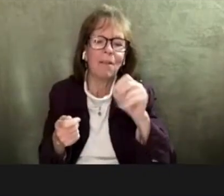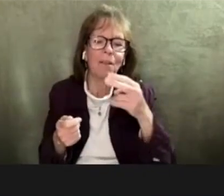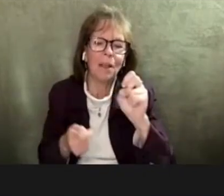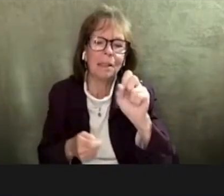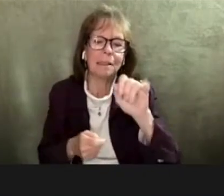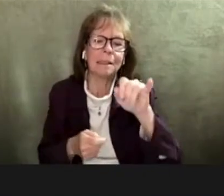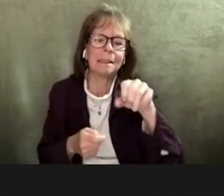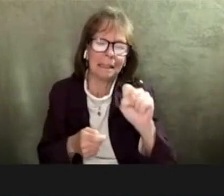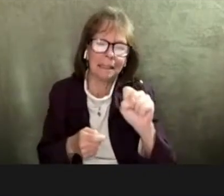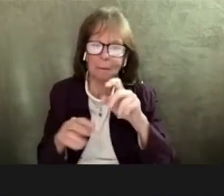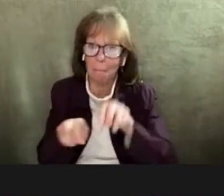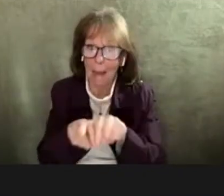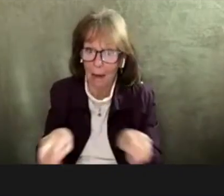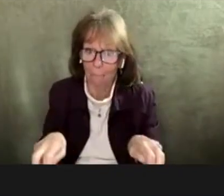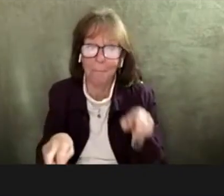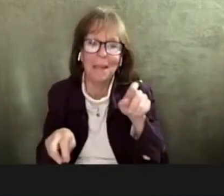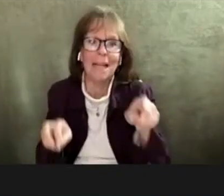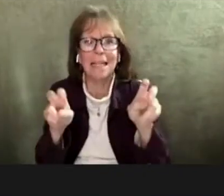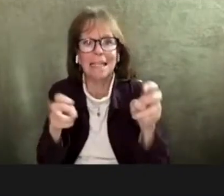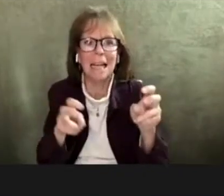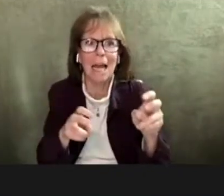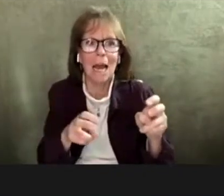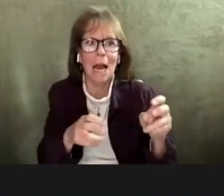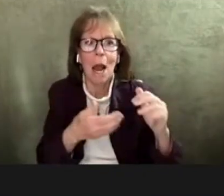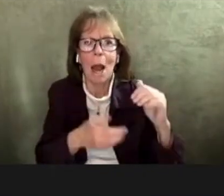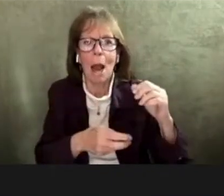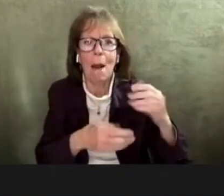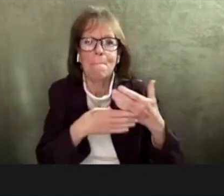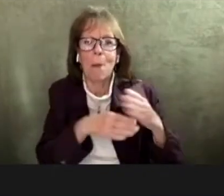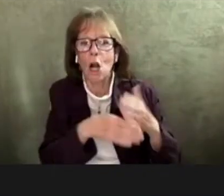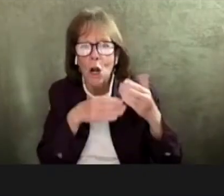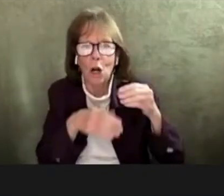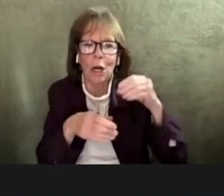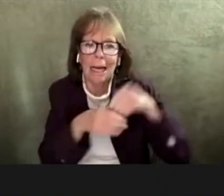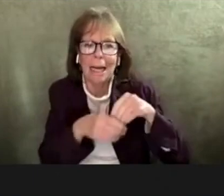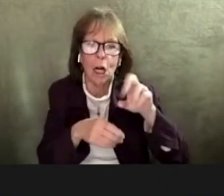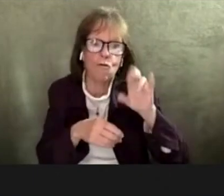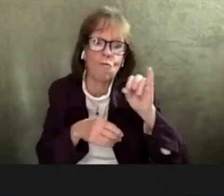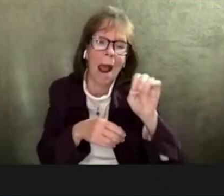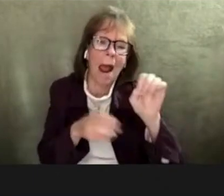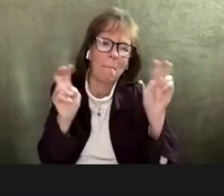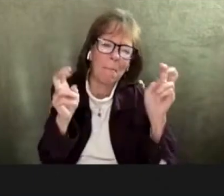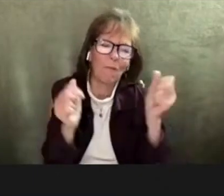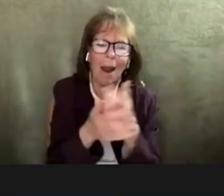He's my partner in crime in all things, SMADIE and mentorship, my right-hand man,